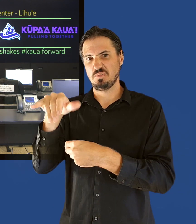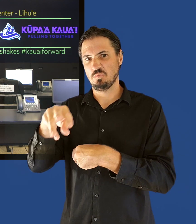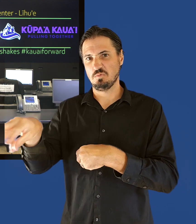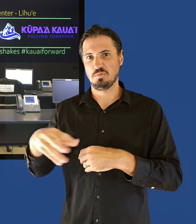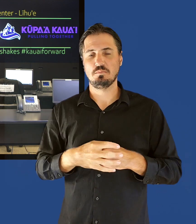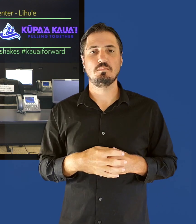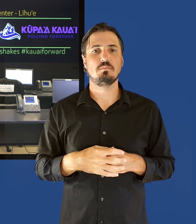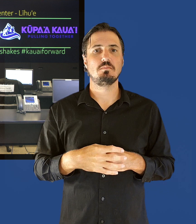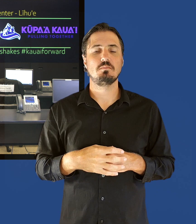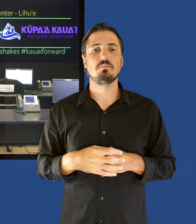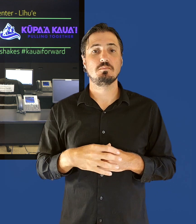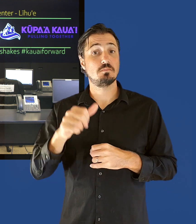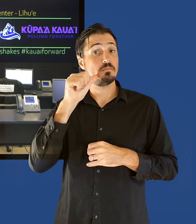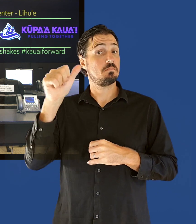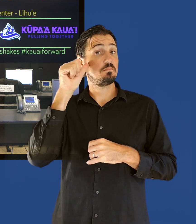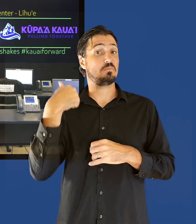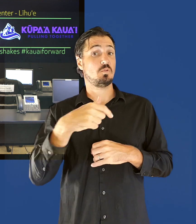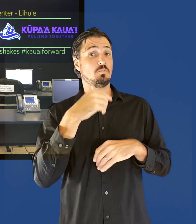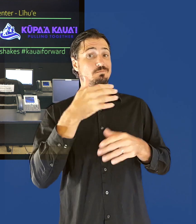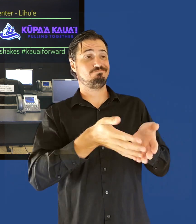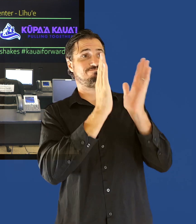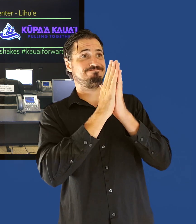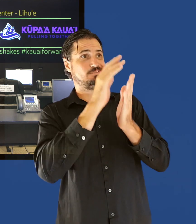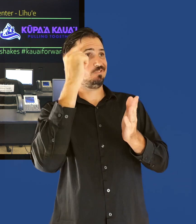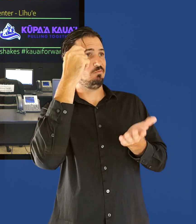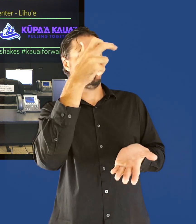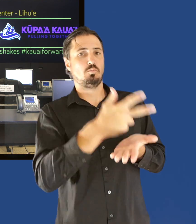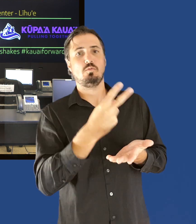Yesterday, we submitted to the Governor two new proposed local county rules: